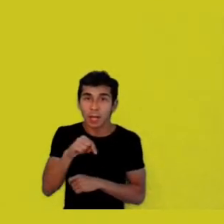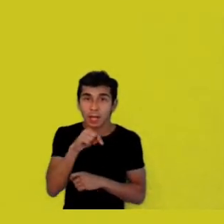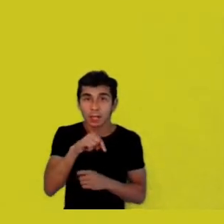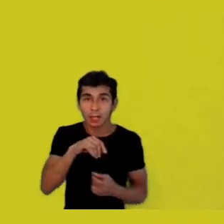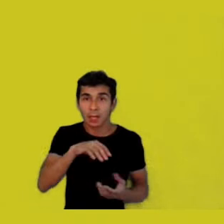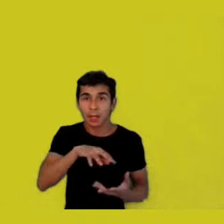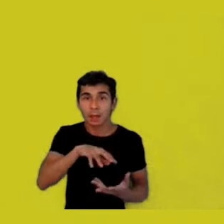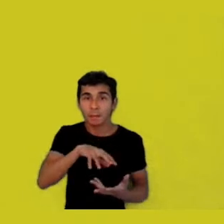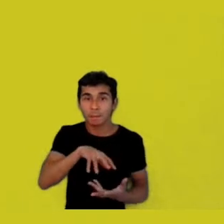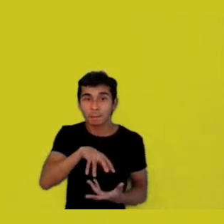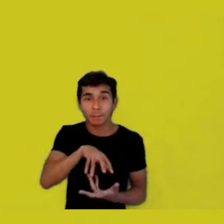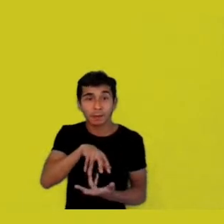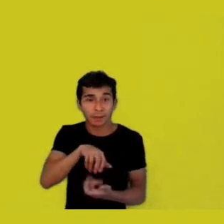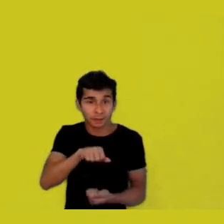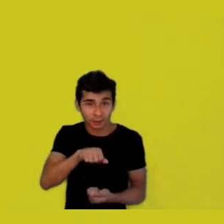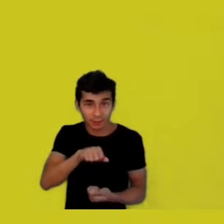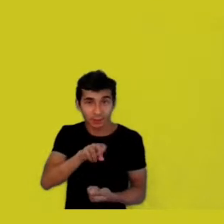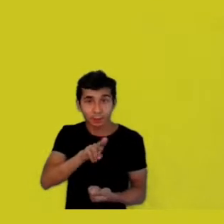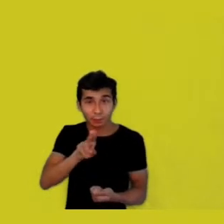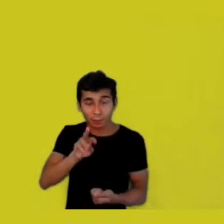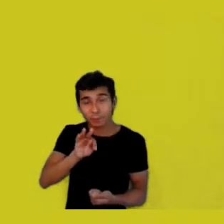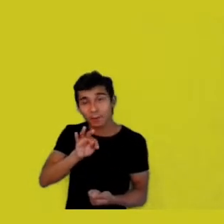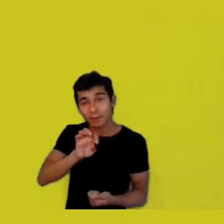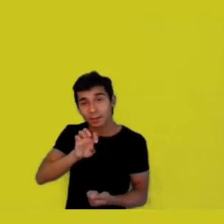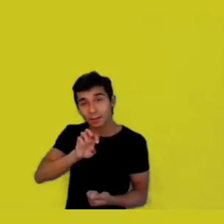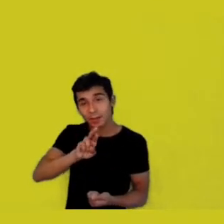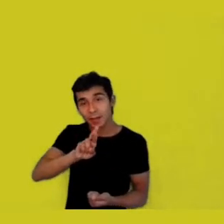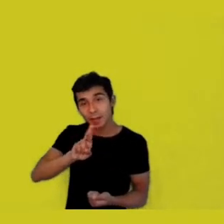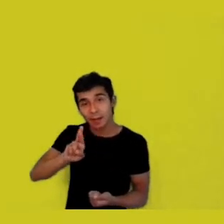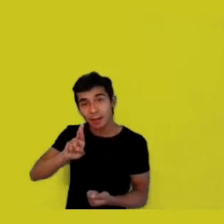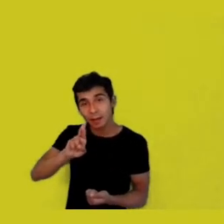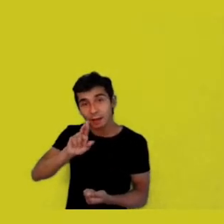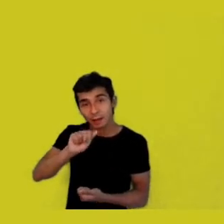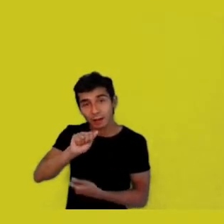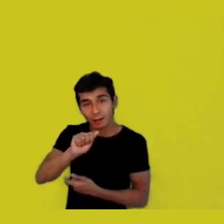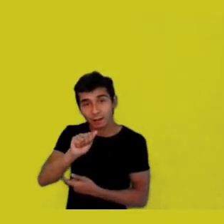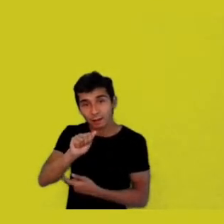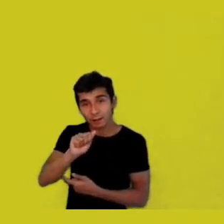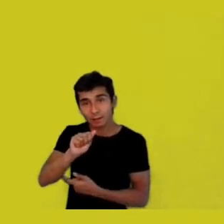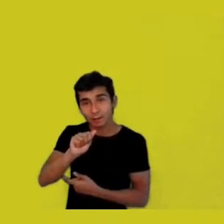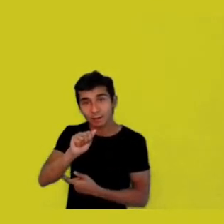which to a great extent is also kunseki, this tangible dimension